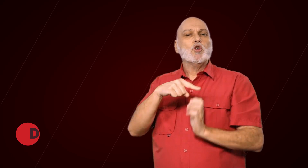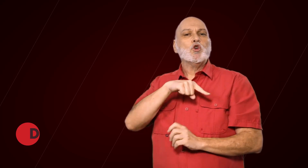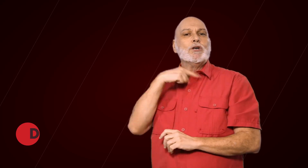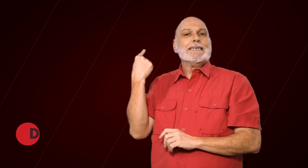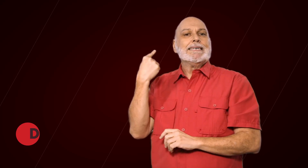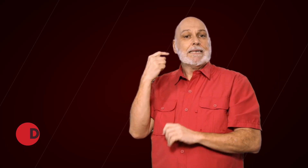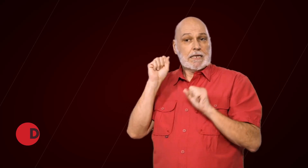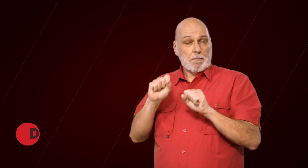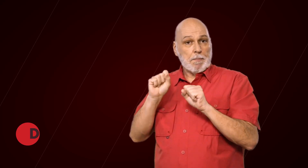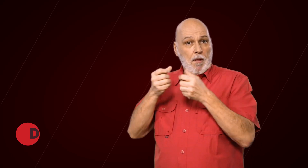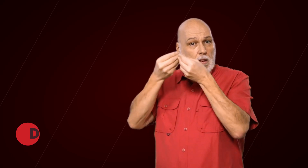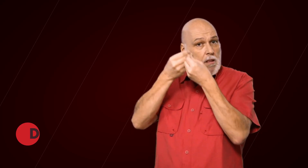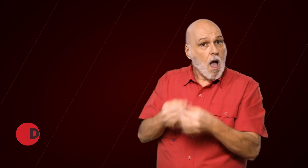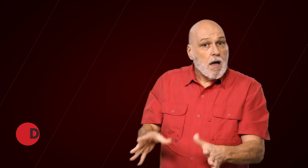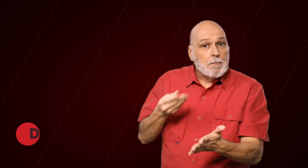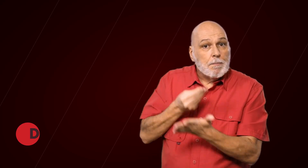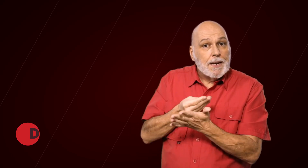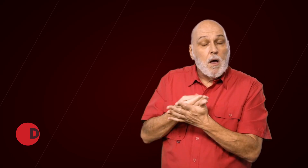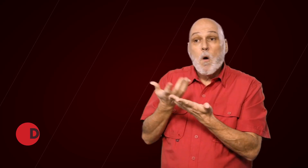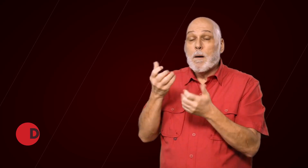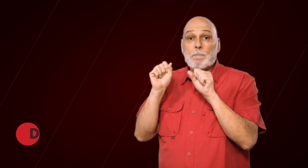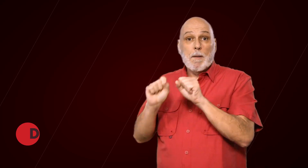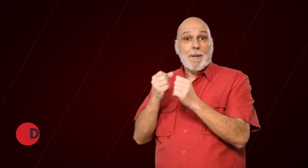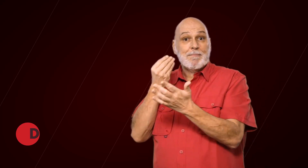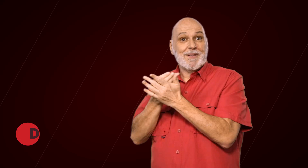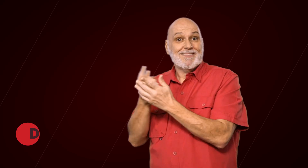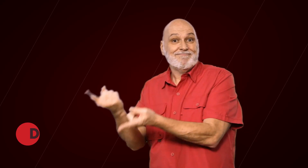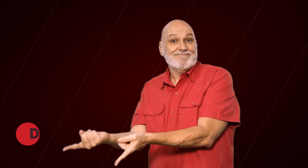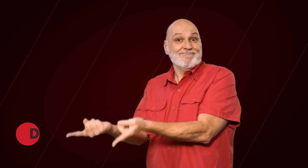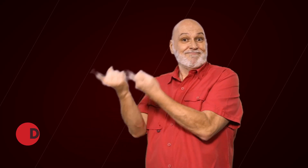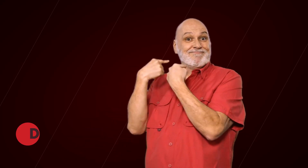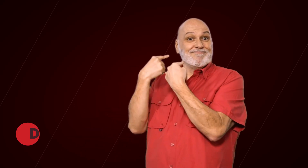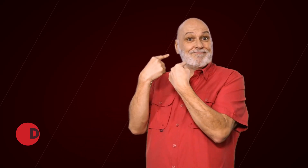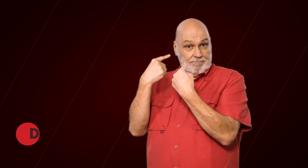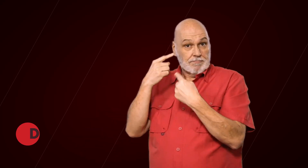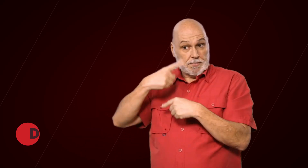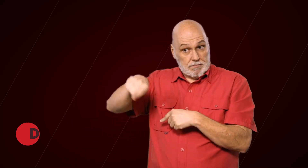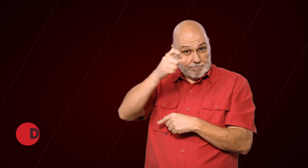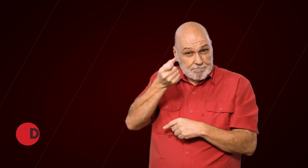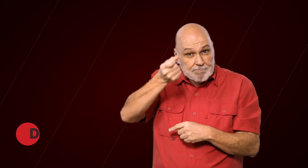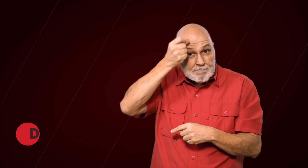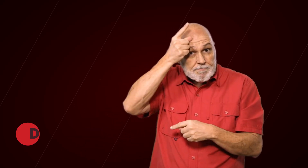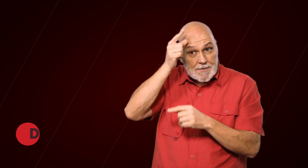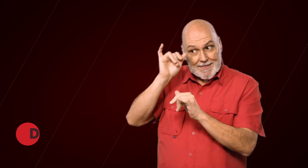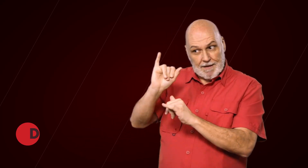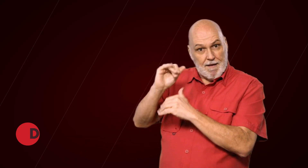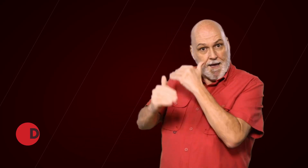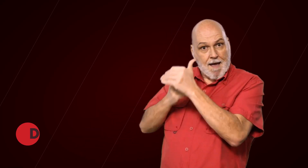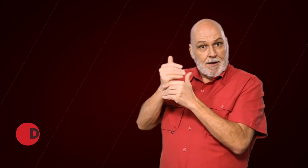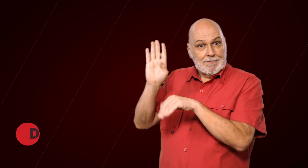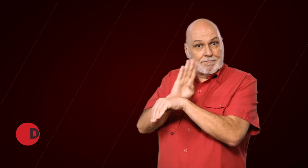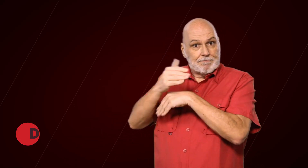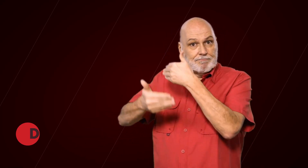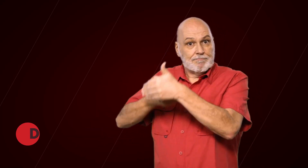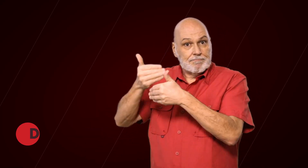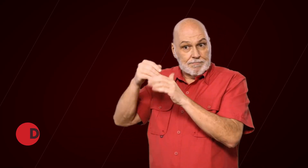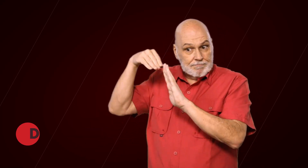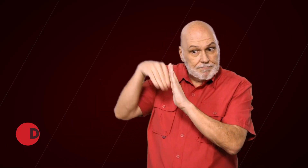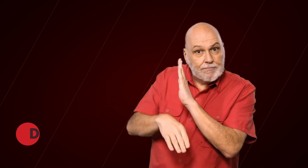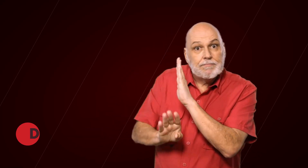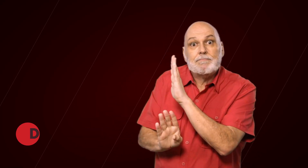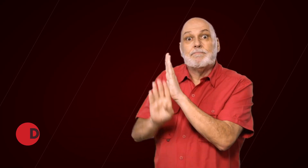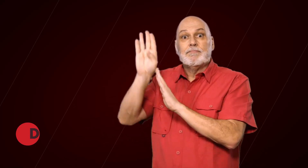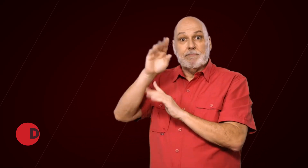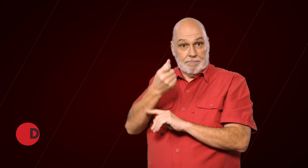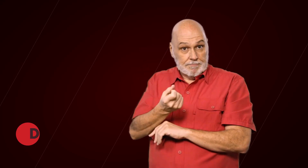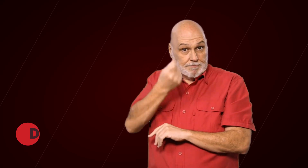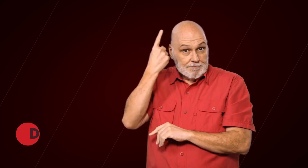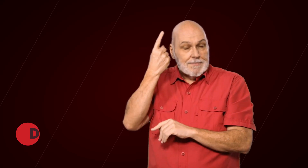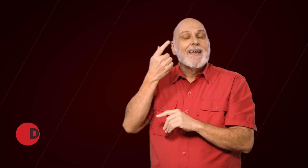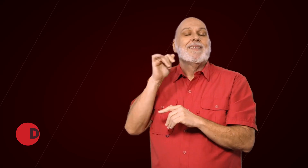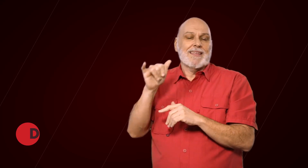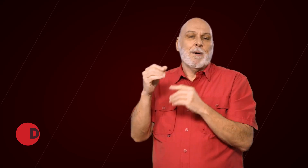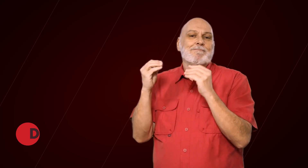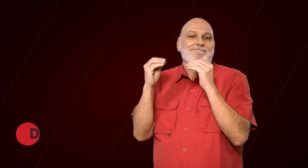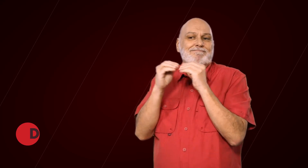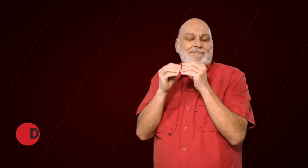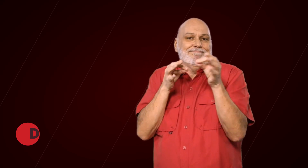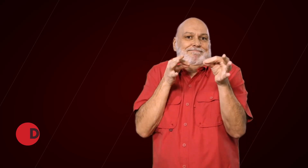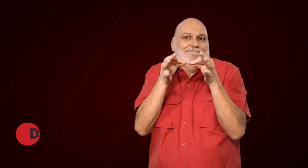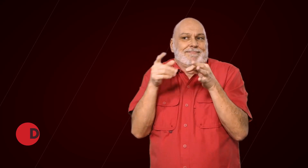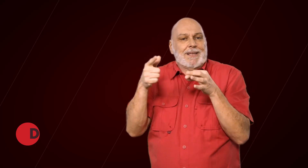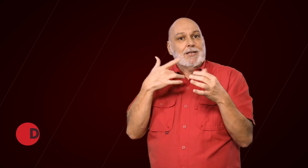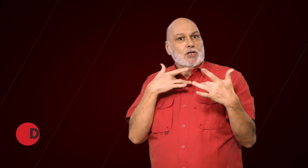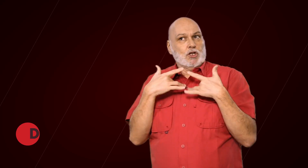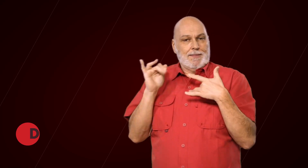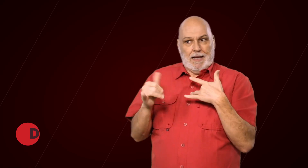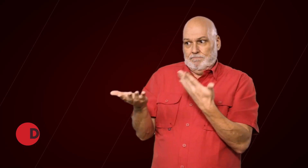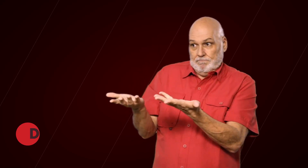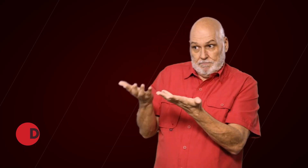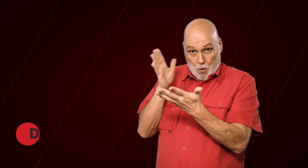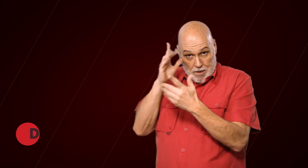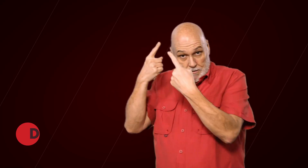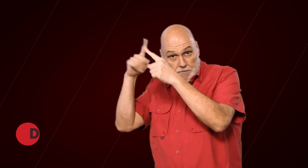it involves possible financial and legal risks which each Deaf person